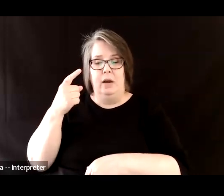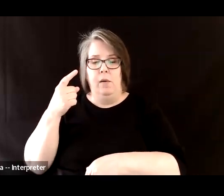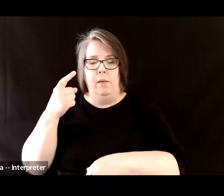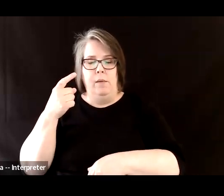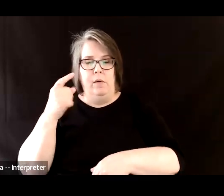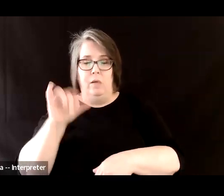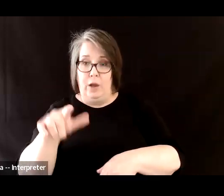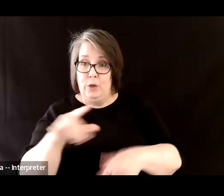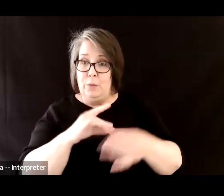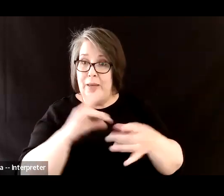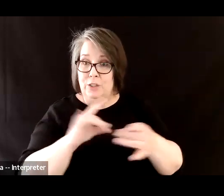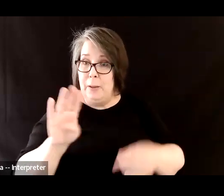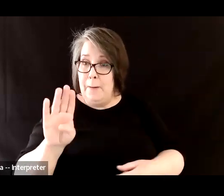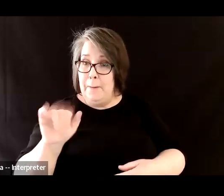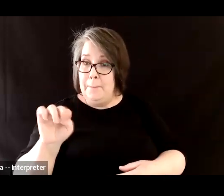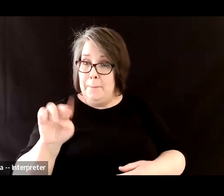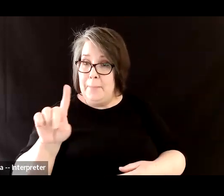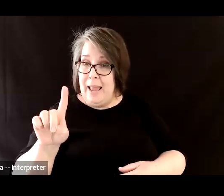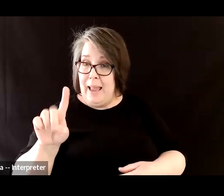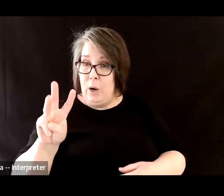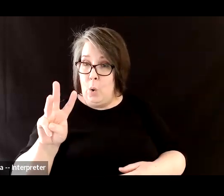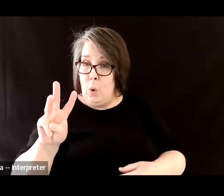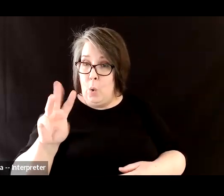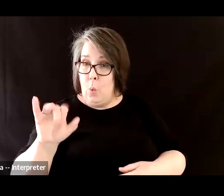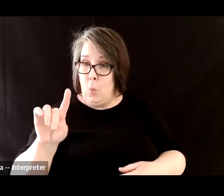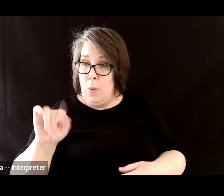like you mentioned, to discuss bandwidth issue of the fence